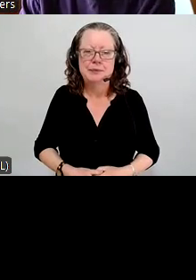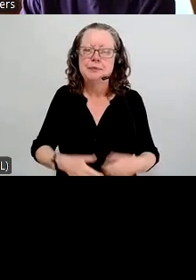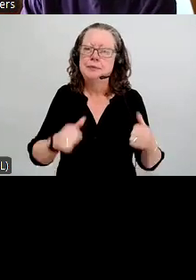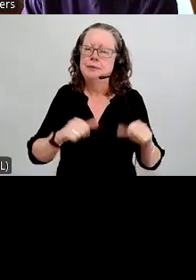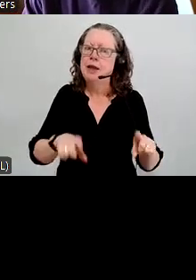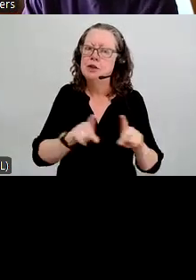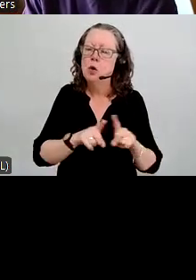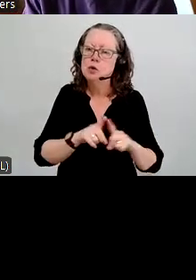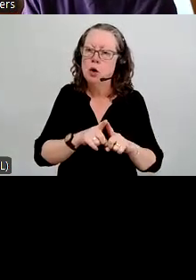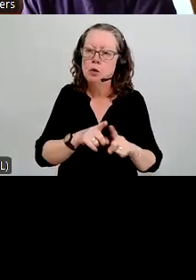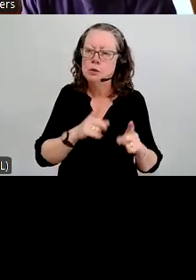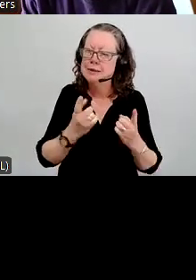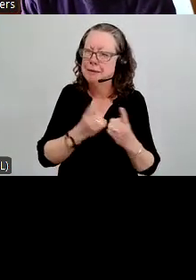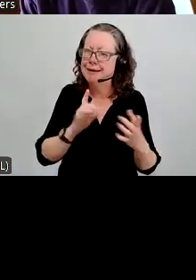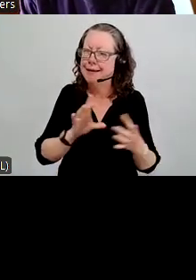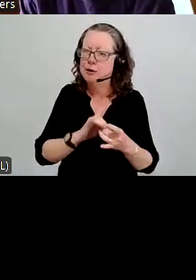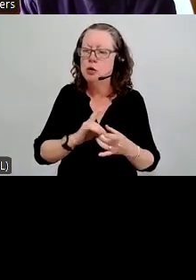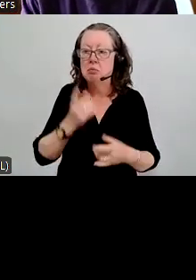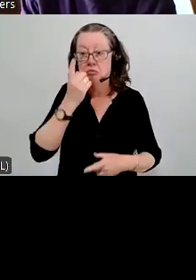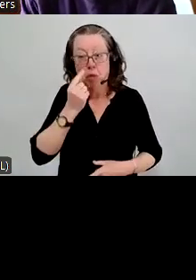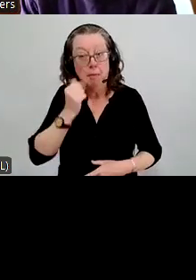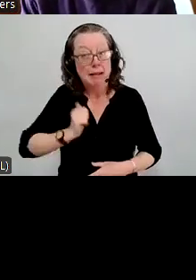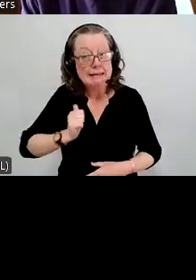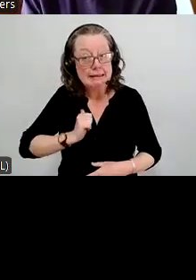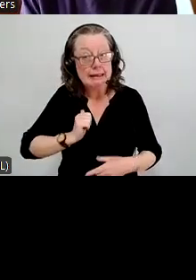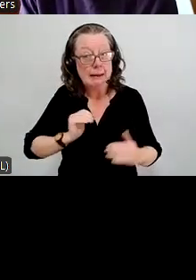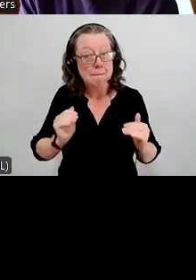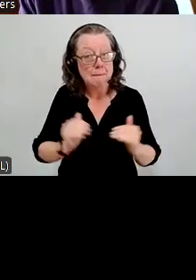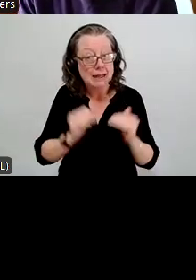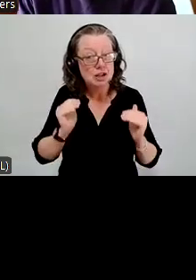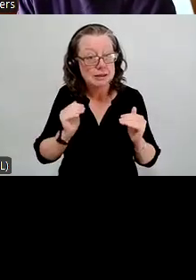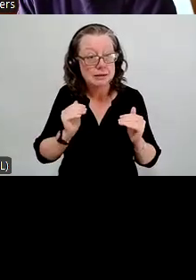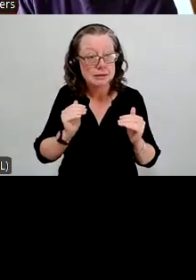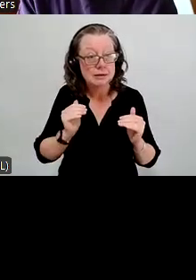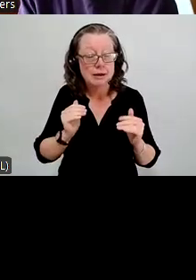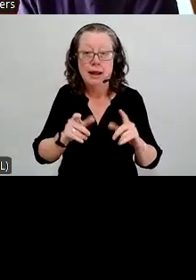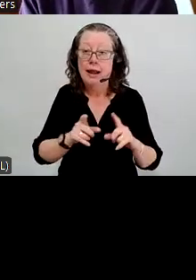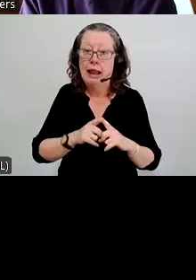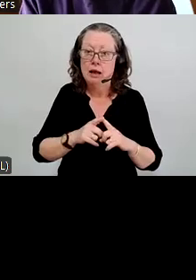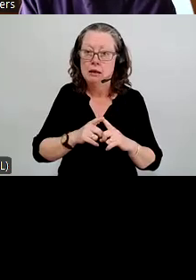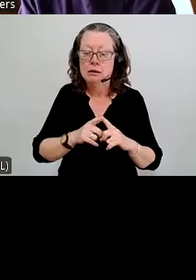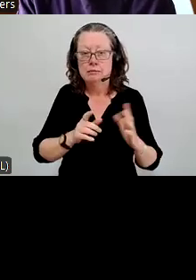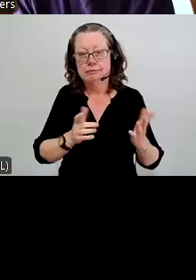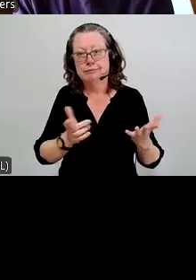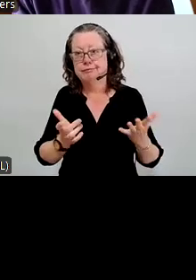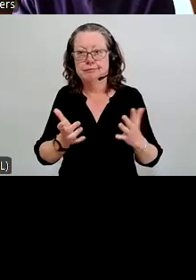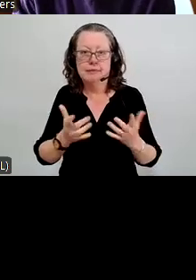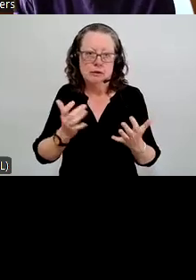It's assuming that something is the right person, the right thing to send data to and adverts.